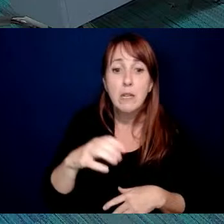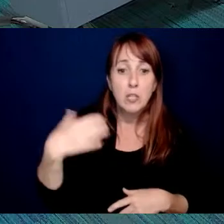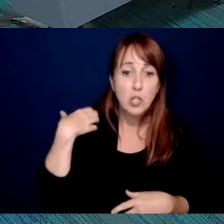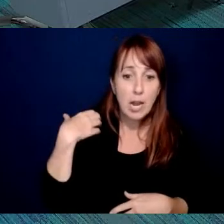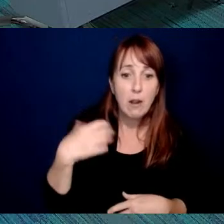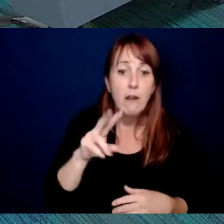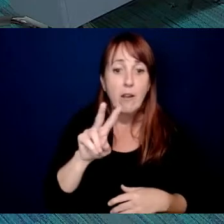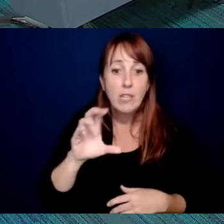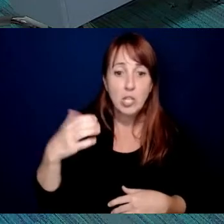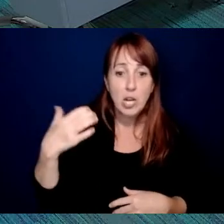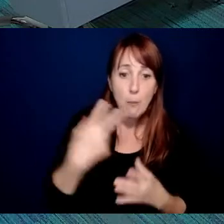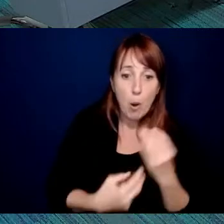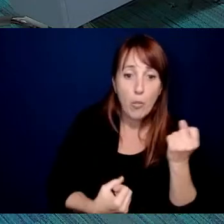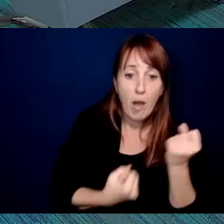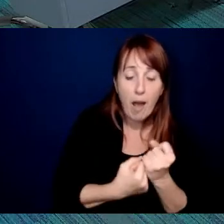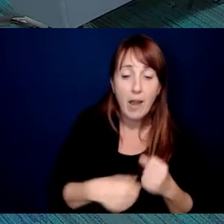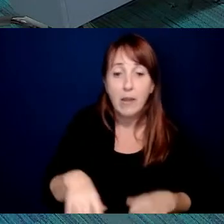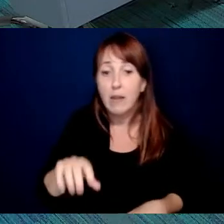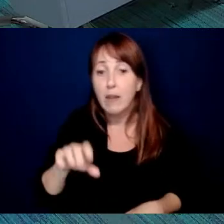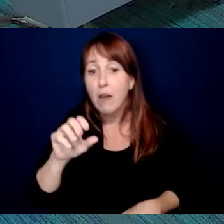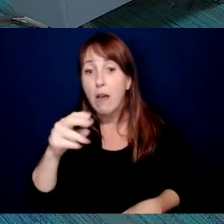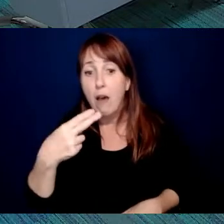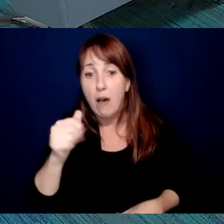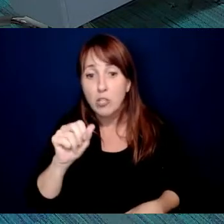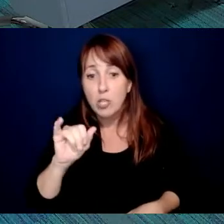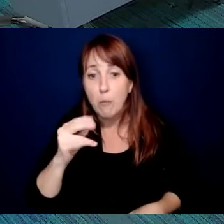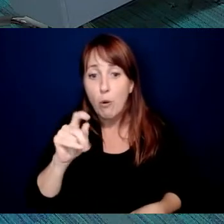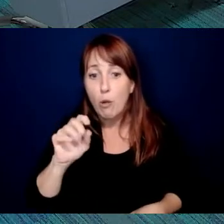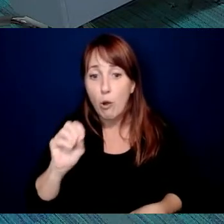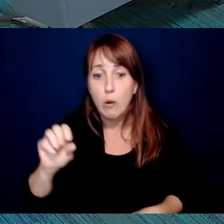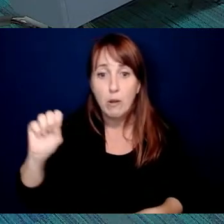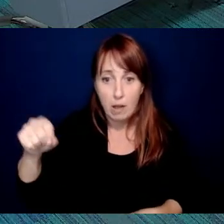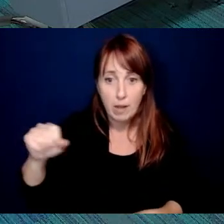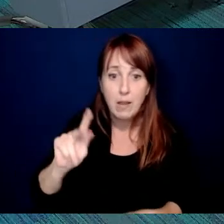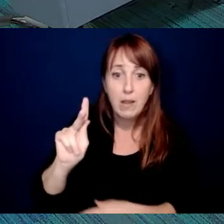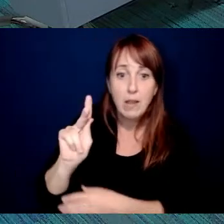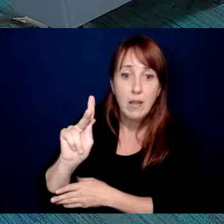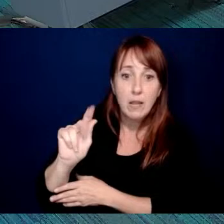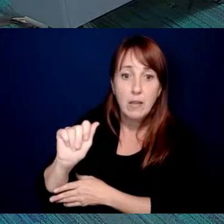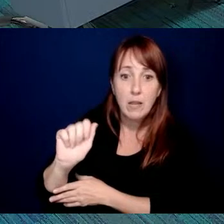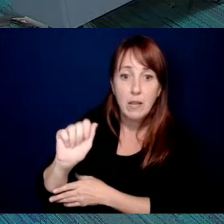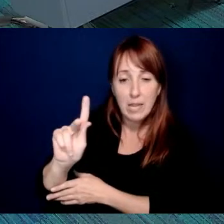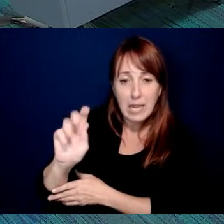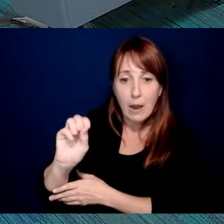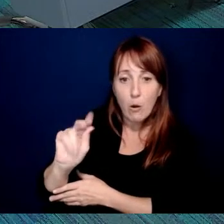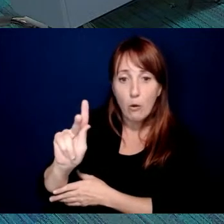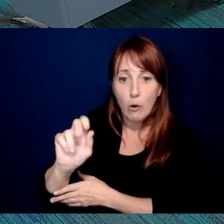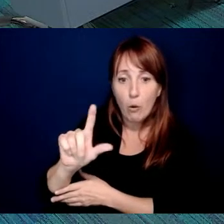Senator Hashimoto Aye. Senator Cale is excused. Senator Favela is excused.